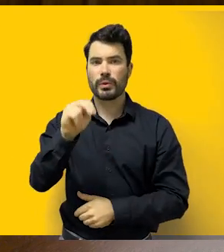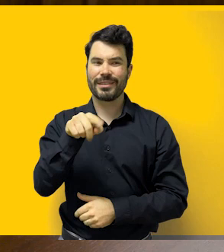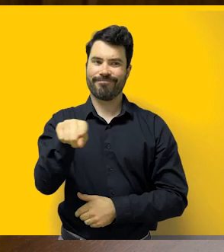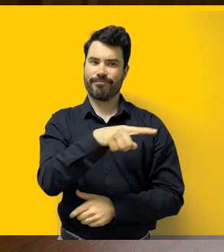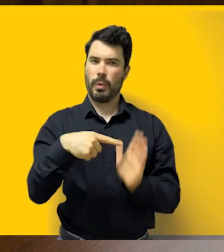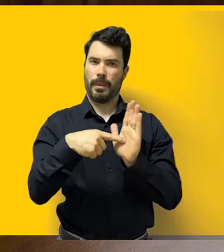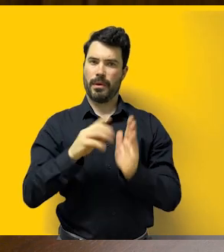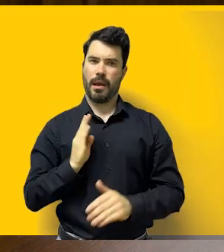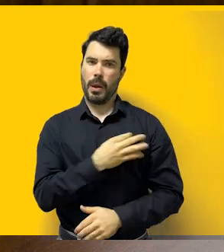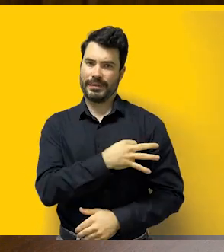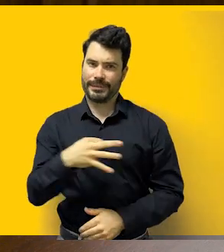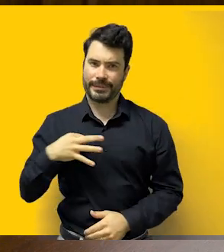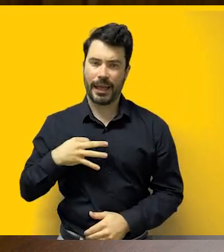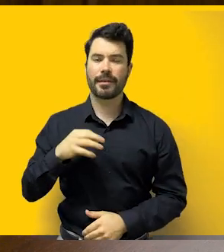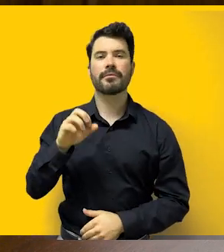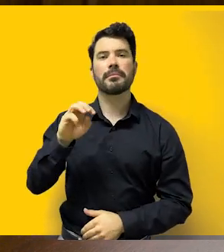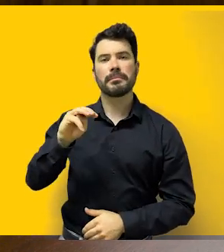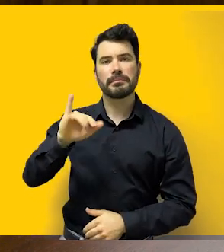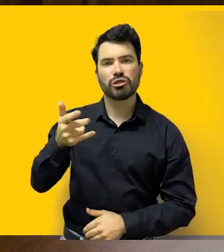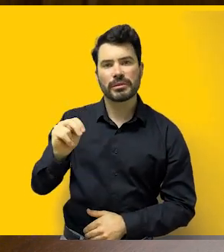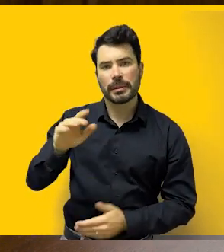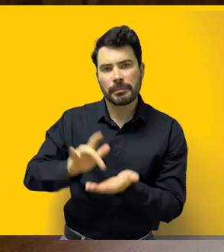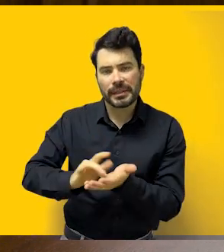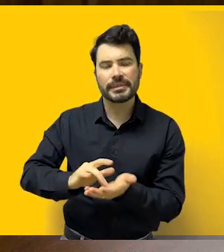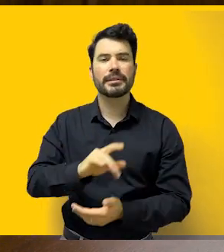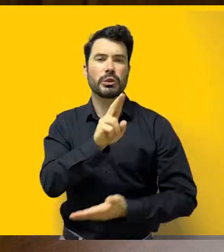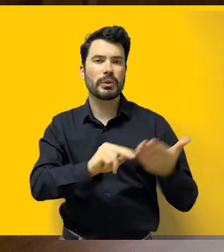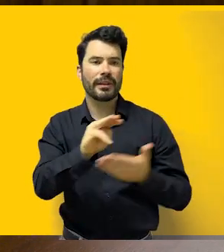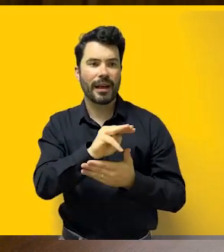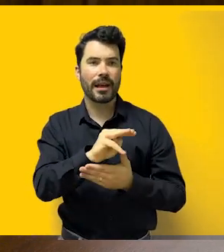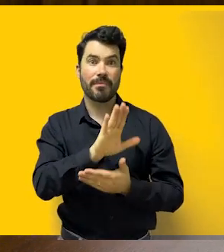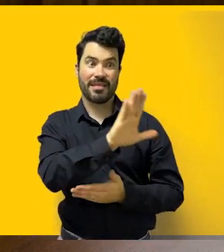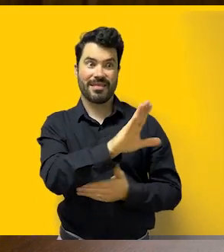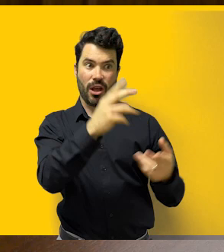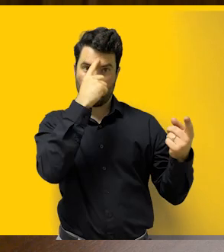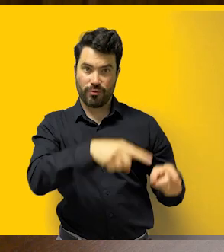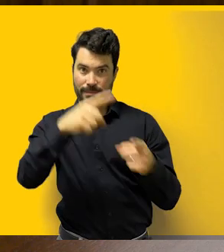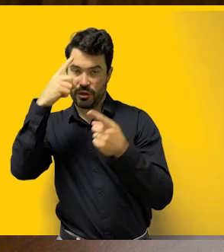in Michigan Medicine whose agreements require those discussions. We are hopeful that agreements can be reached